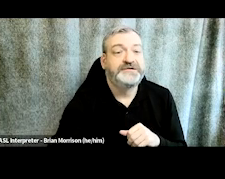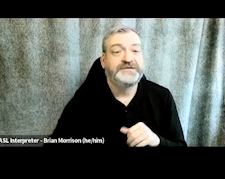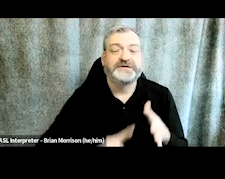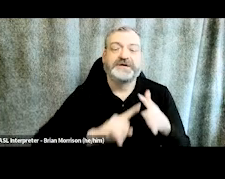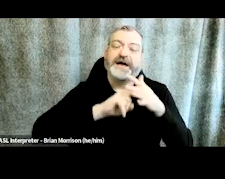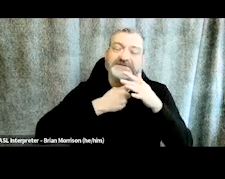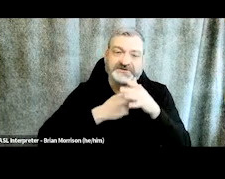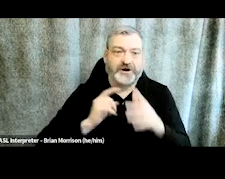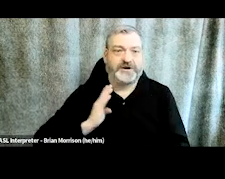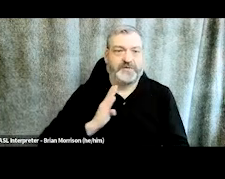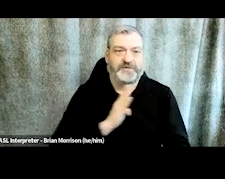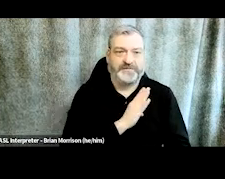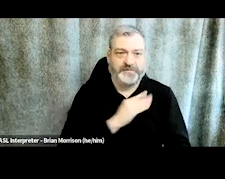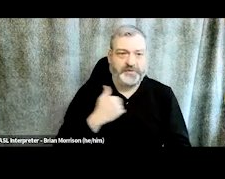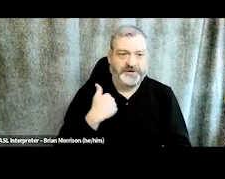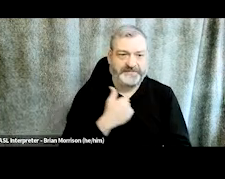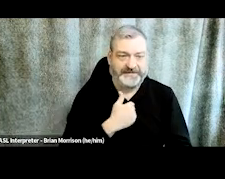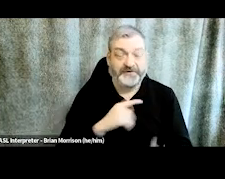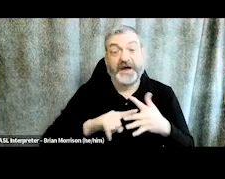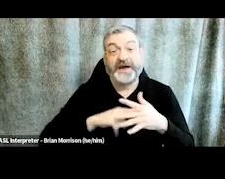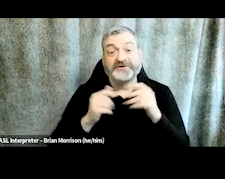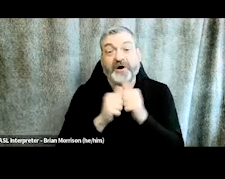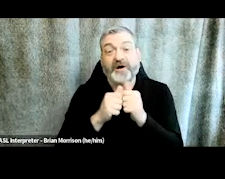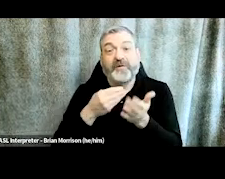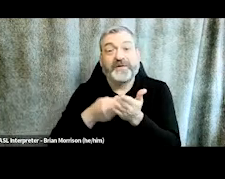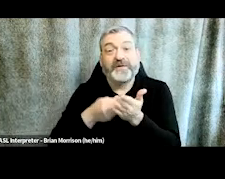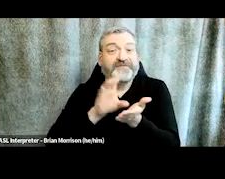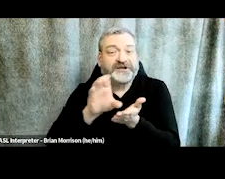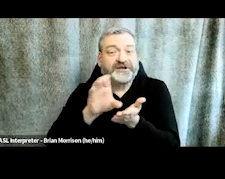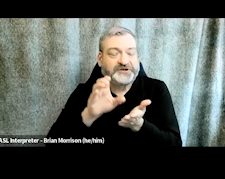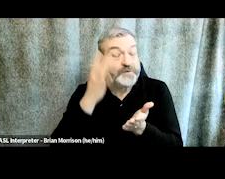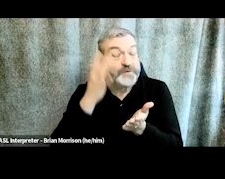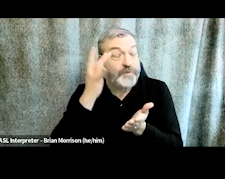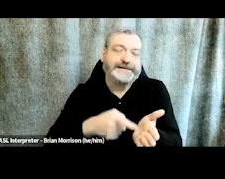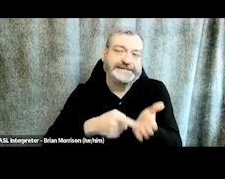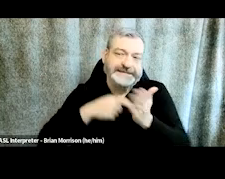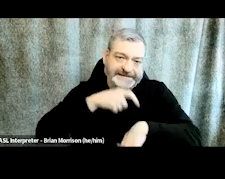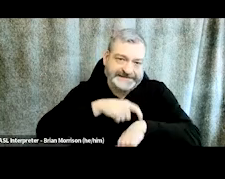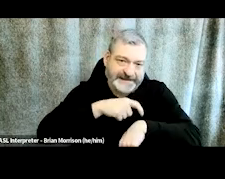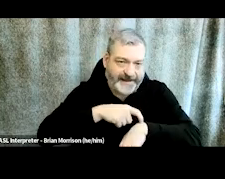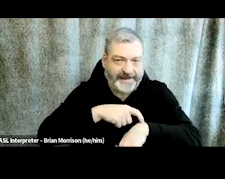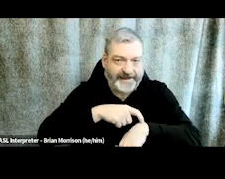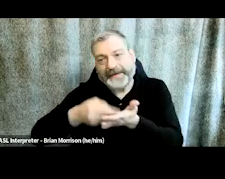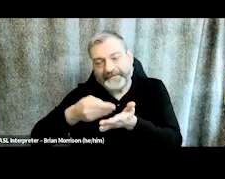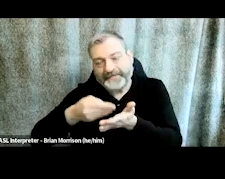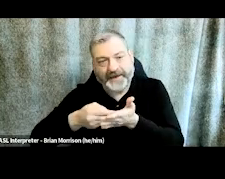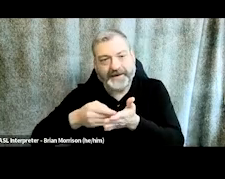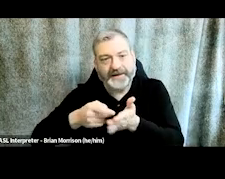because this does take time, it takes money and it takes leadership, and we don't want to shy away from those things.